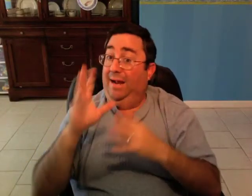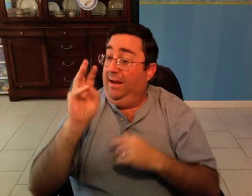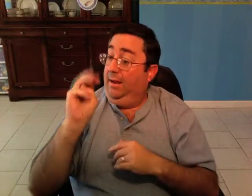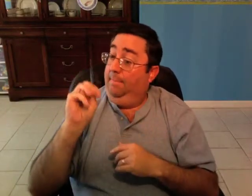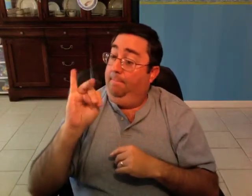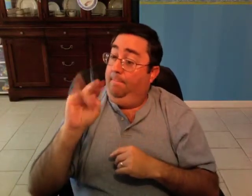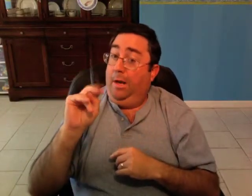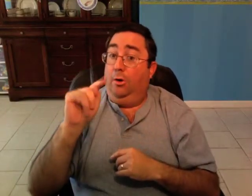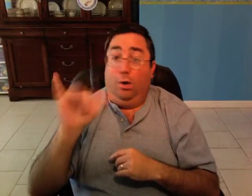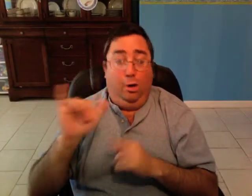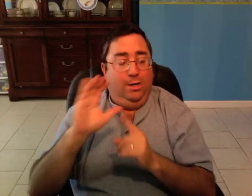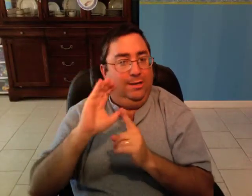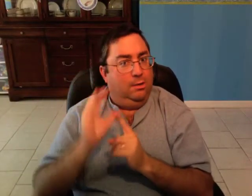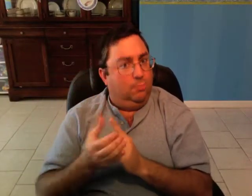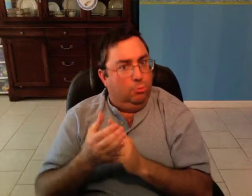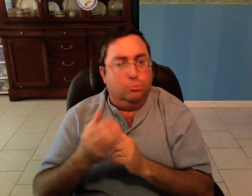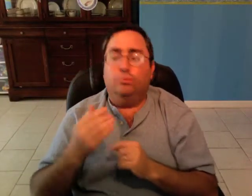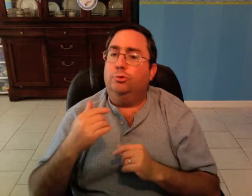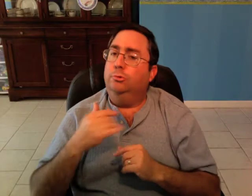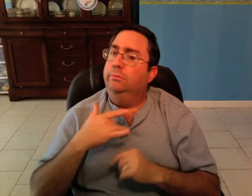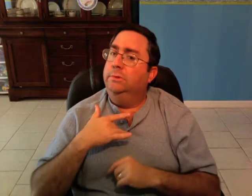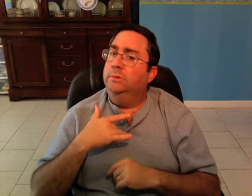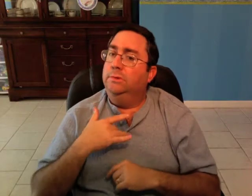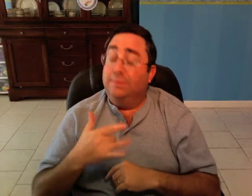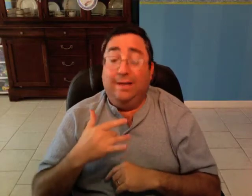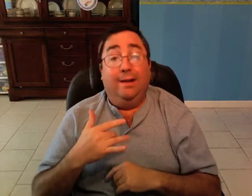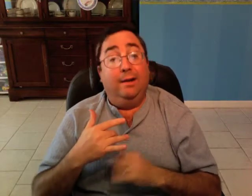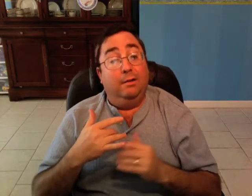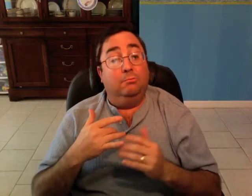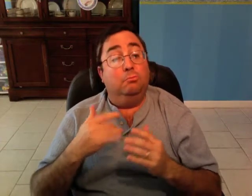Also, many minority cultures tend to